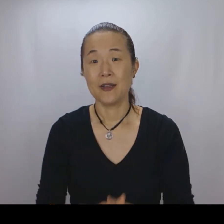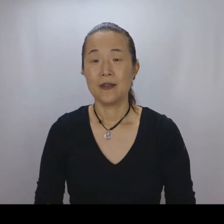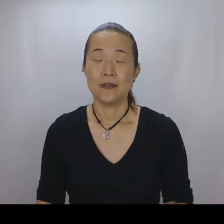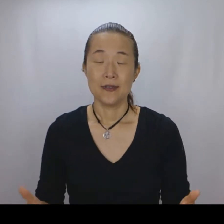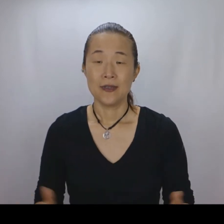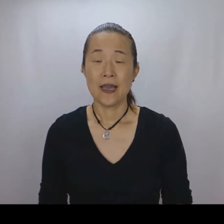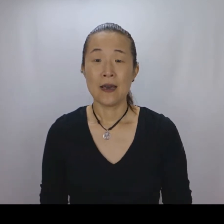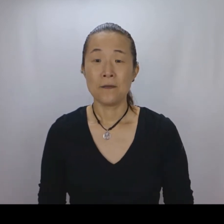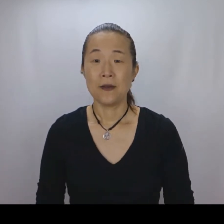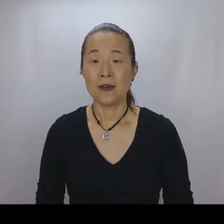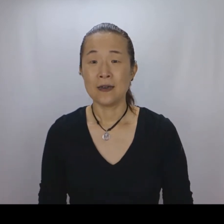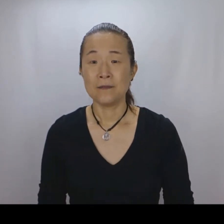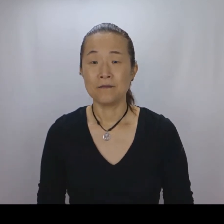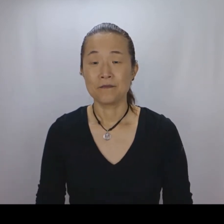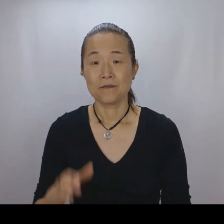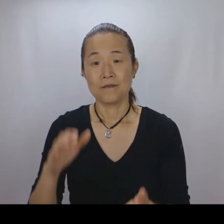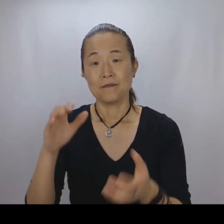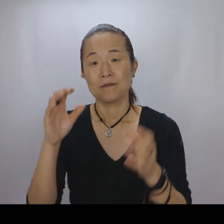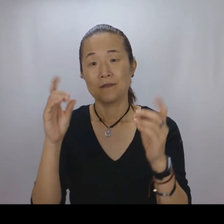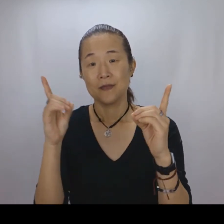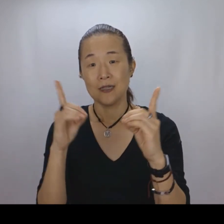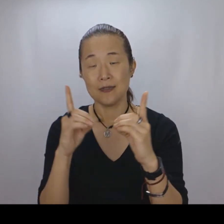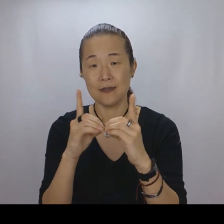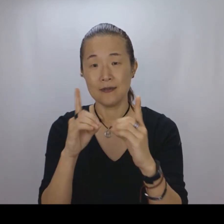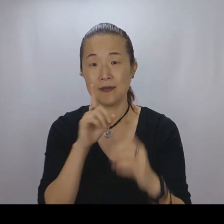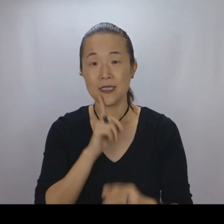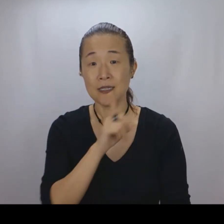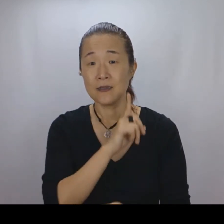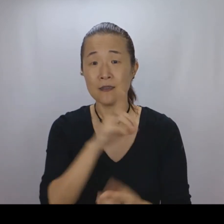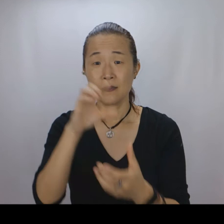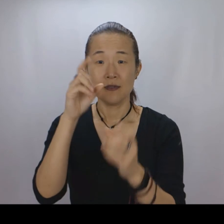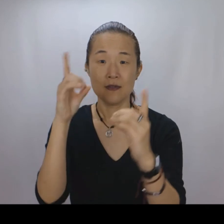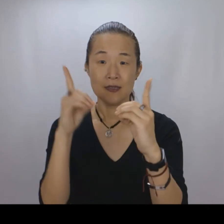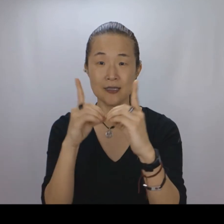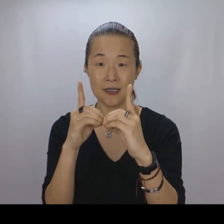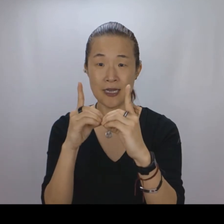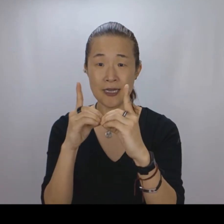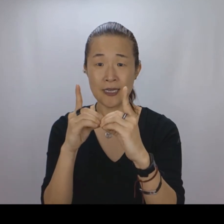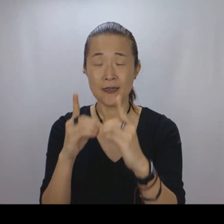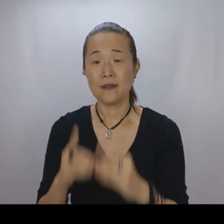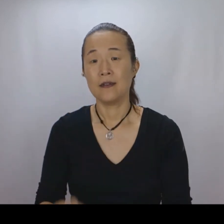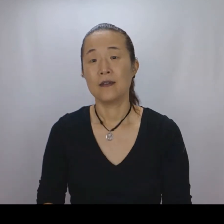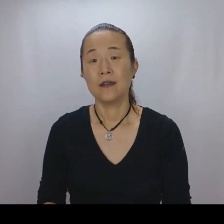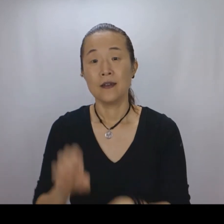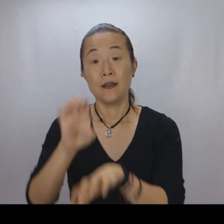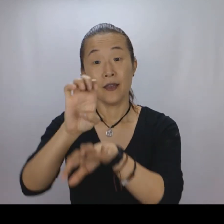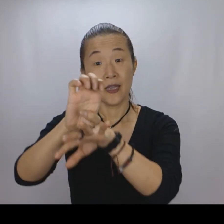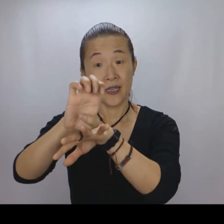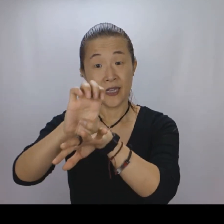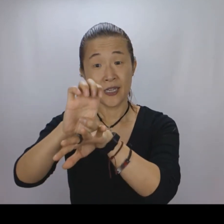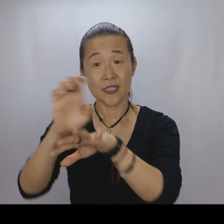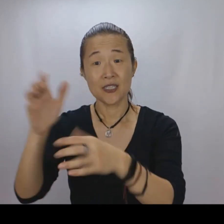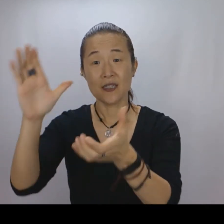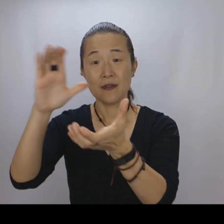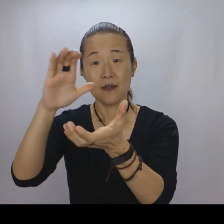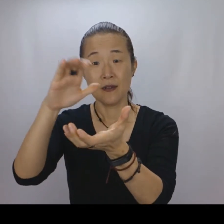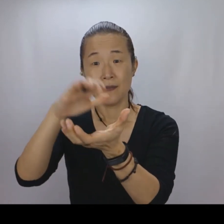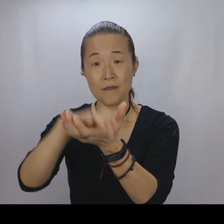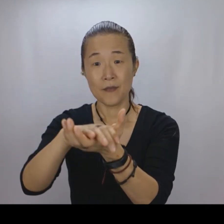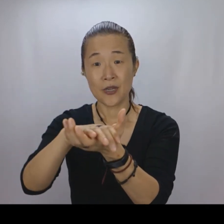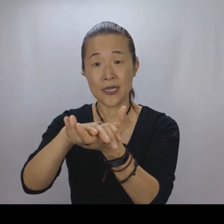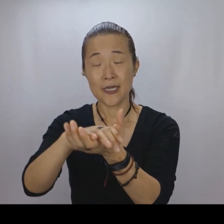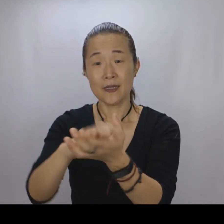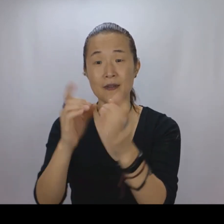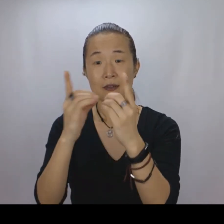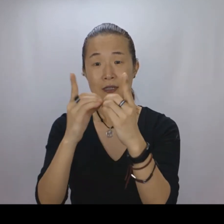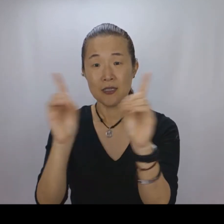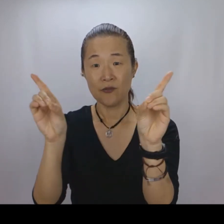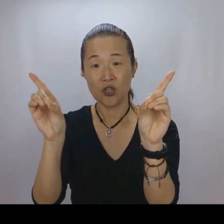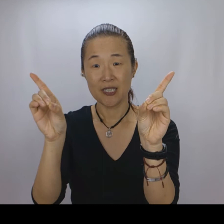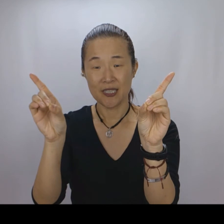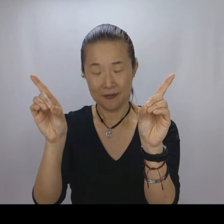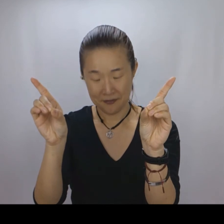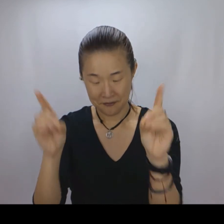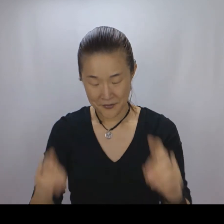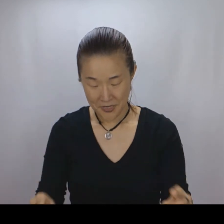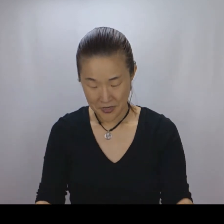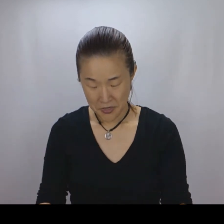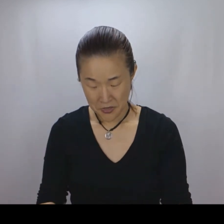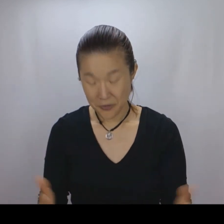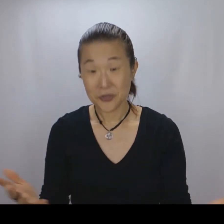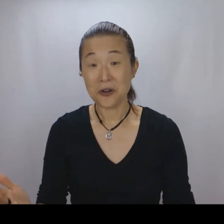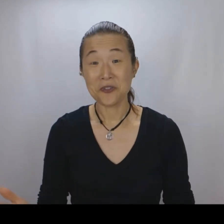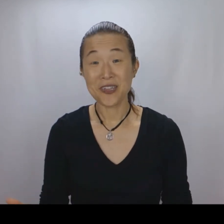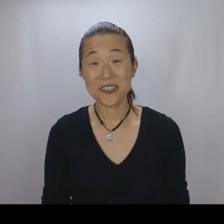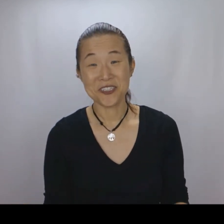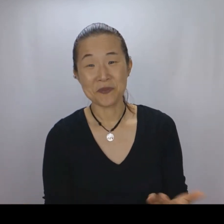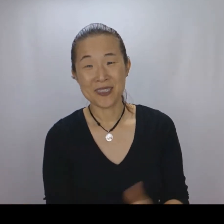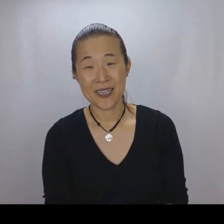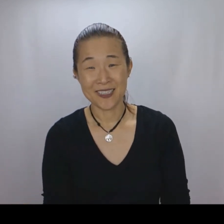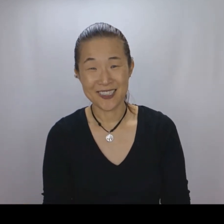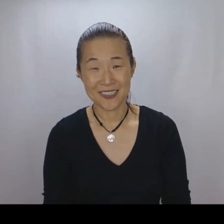You have single, dating, engaged, married, divorced. And those are all the relationship statuses.